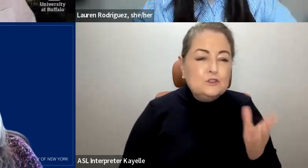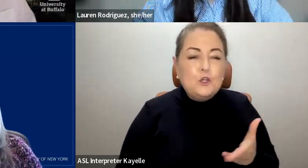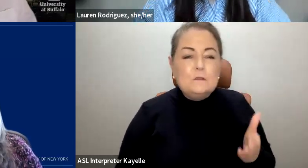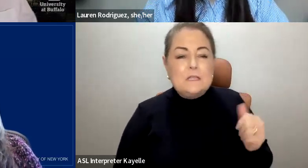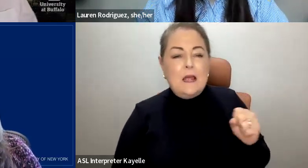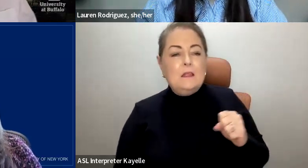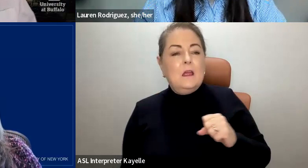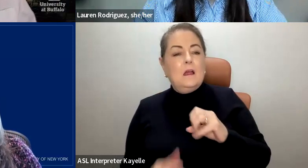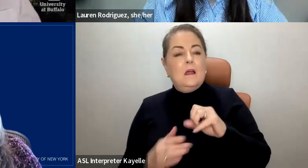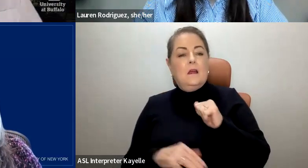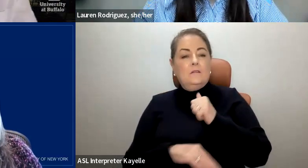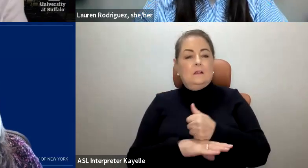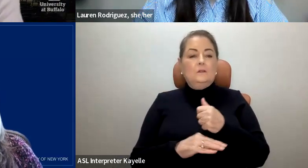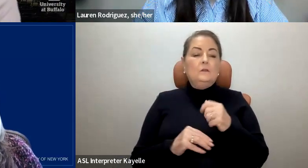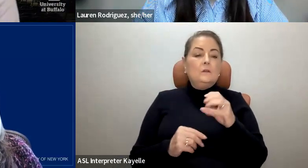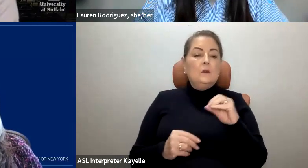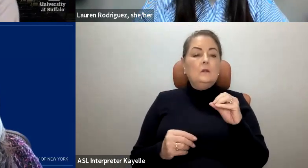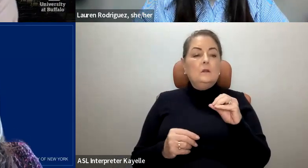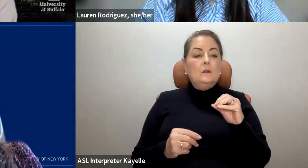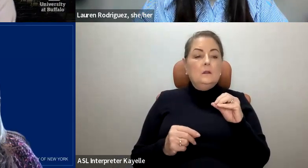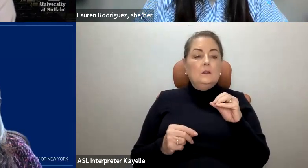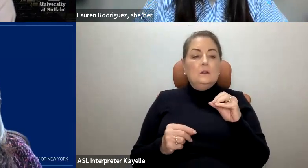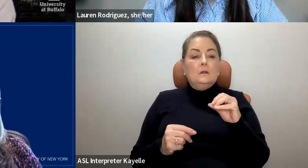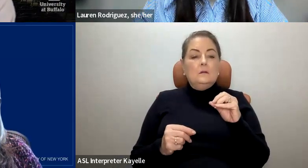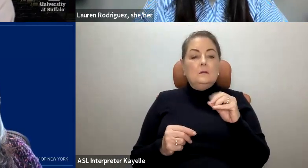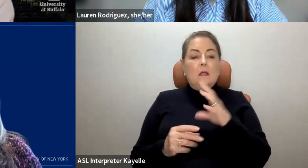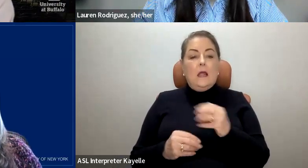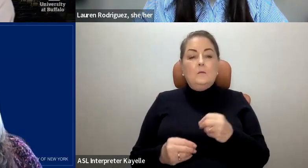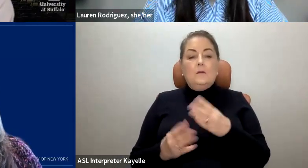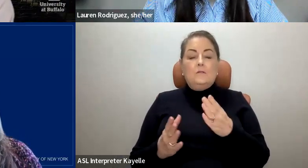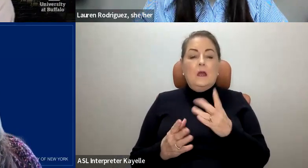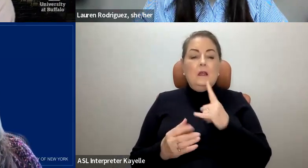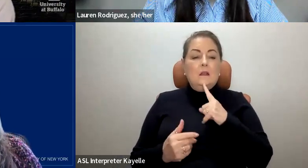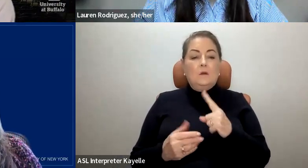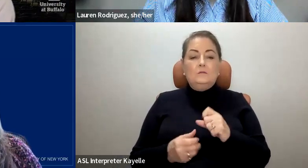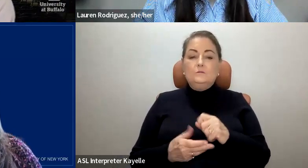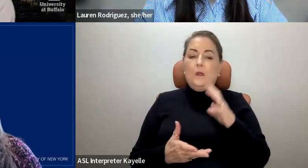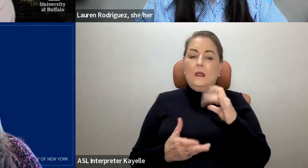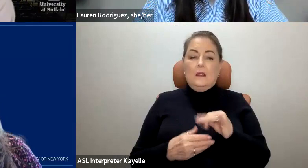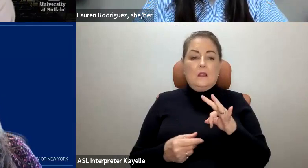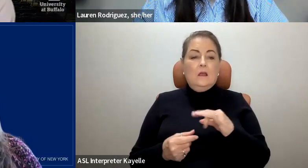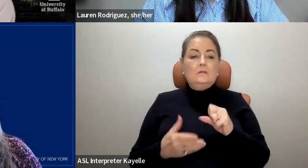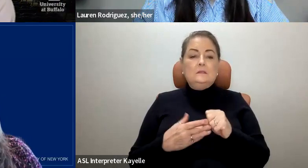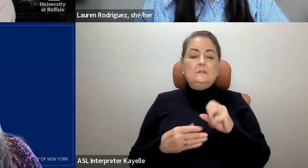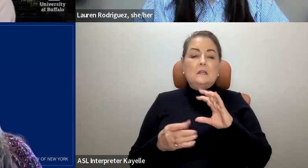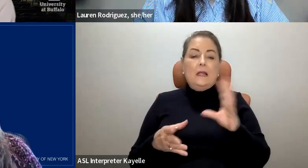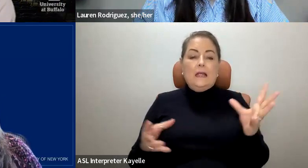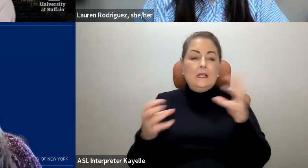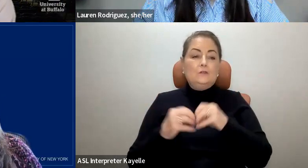for the digital learning environment, and provides a wealth of opportunities for the integration of tools that can be